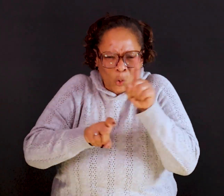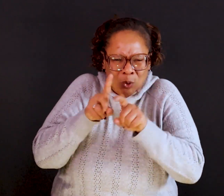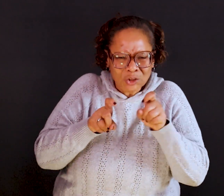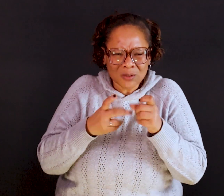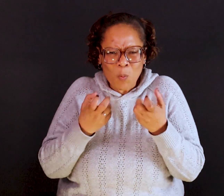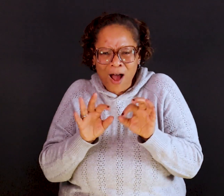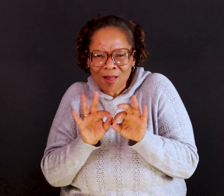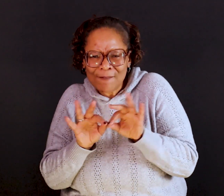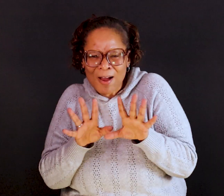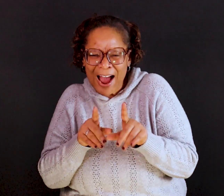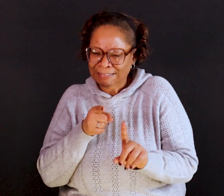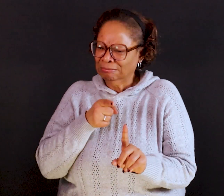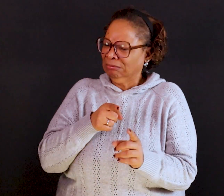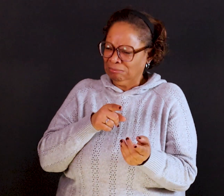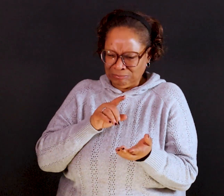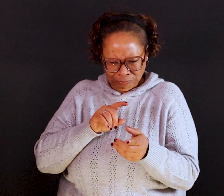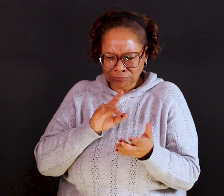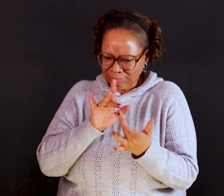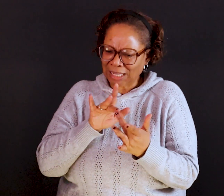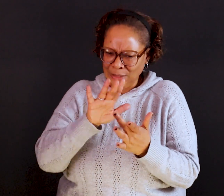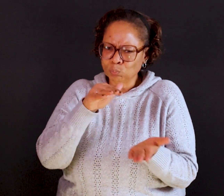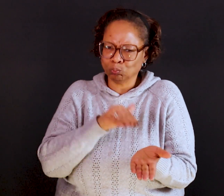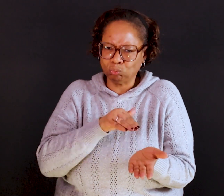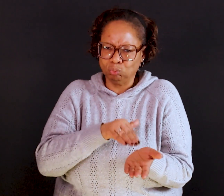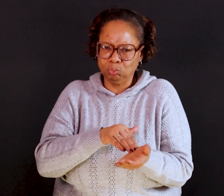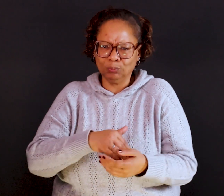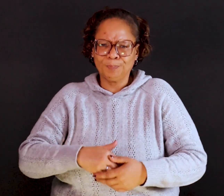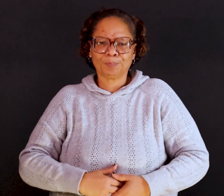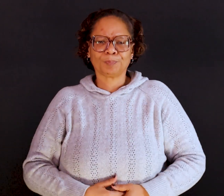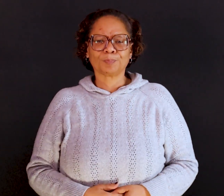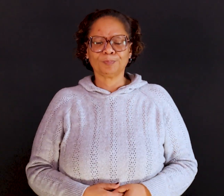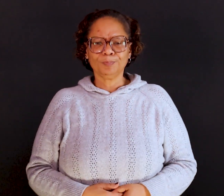about what vaccines you or your child needs.